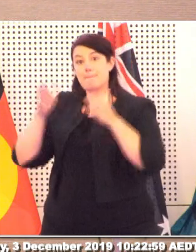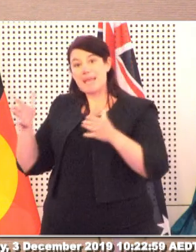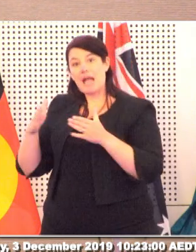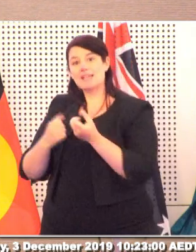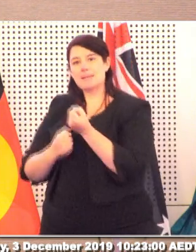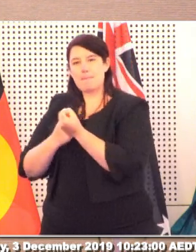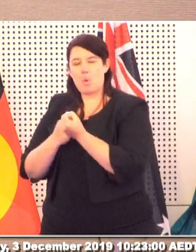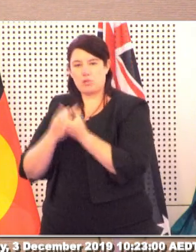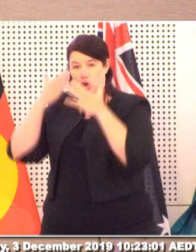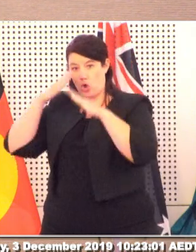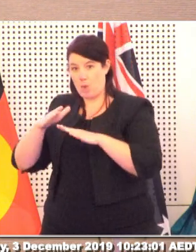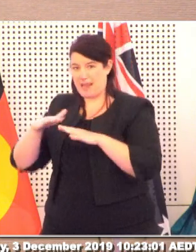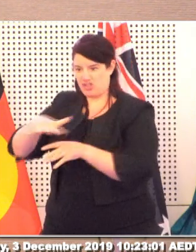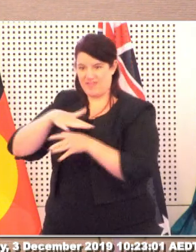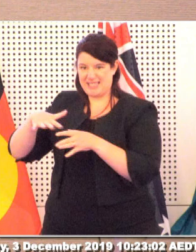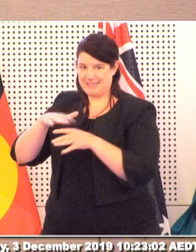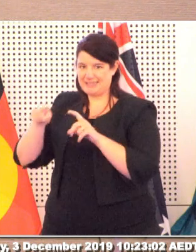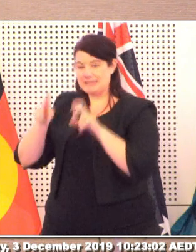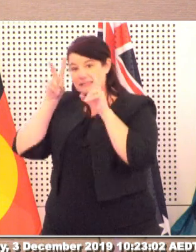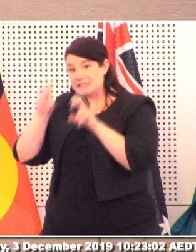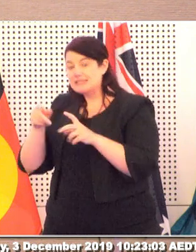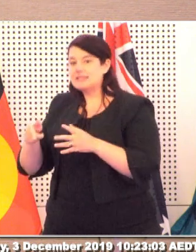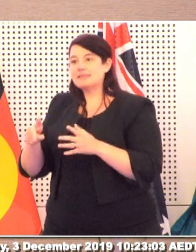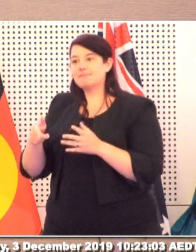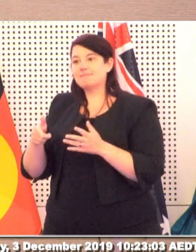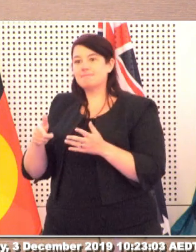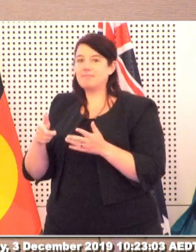facilities, which, I guess, is a broader category.